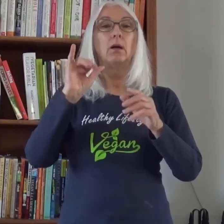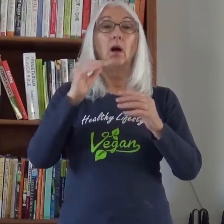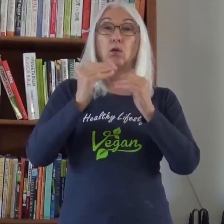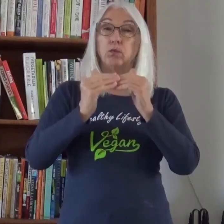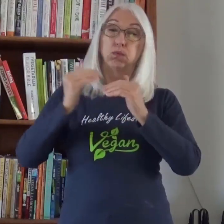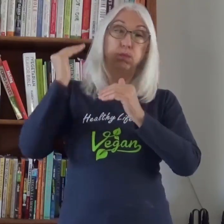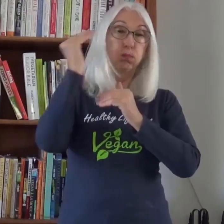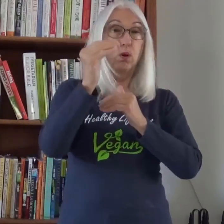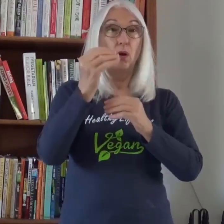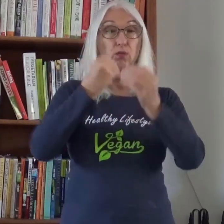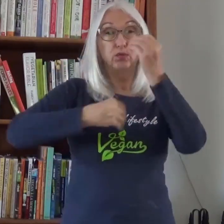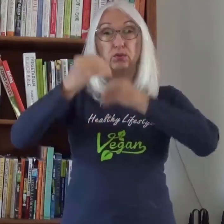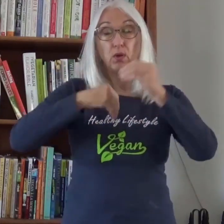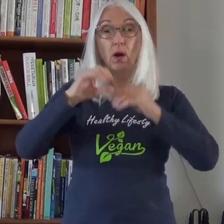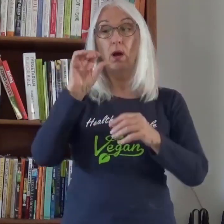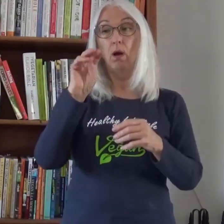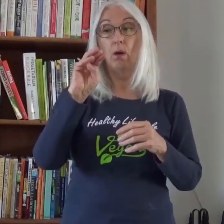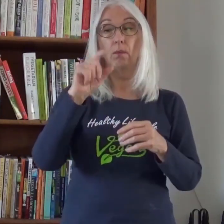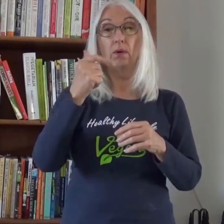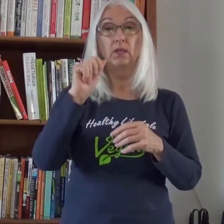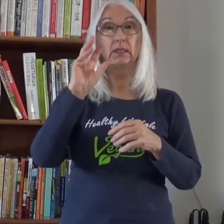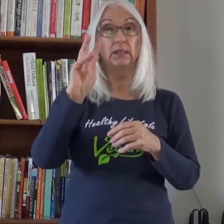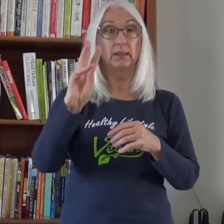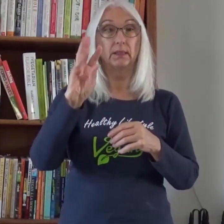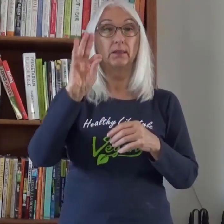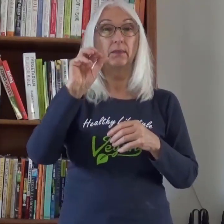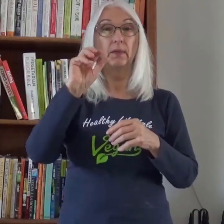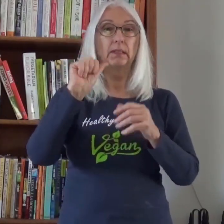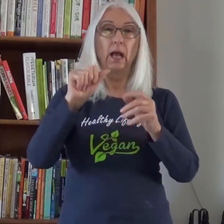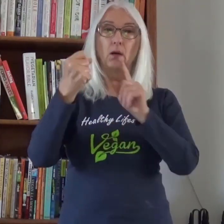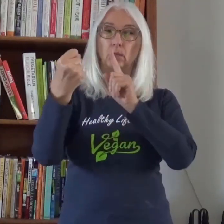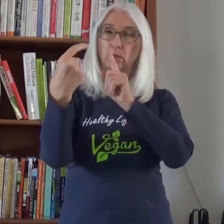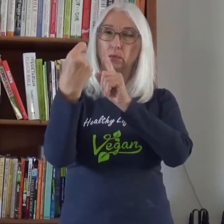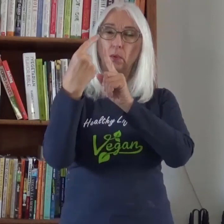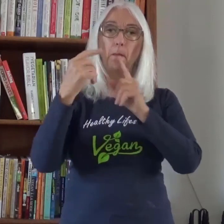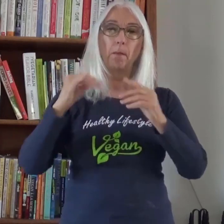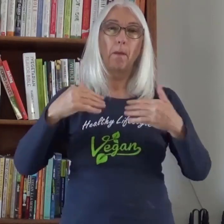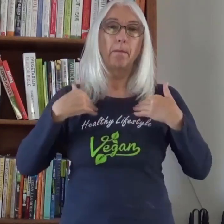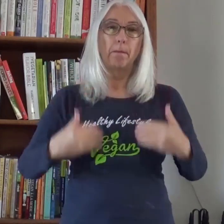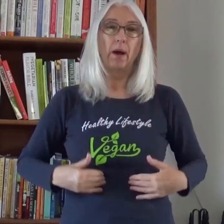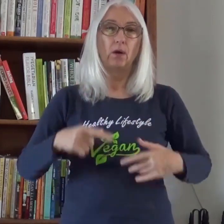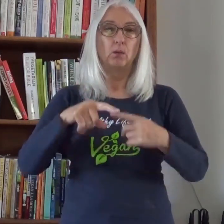Excess consumption of omega-6s can trigger the body